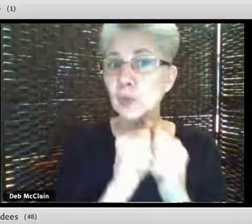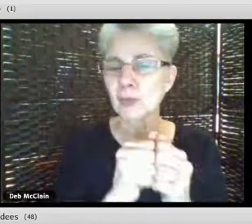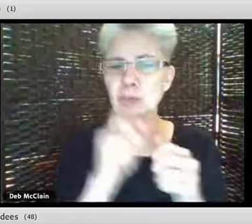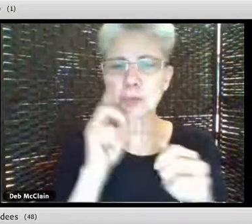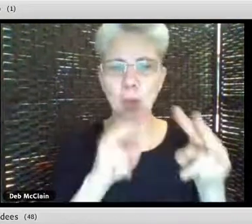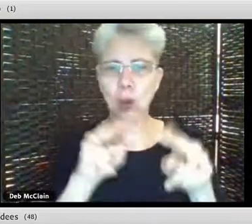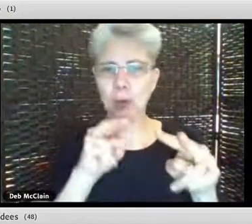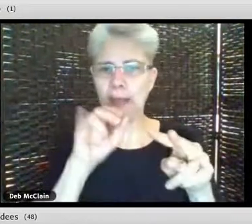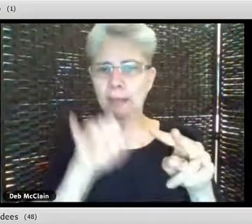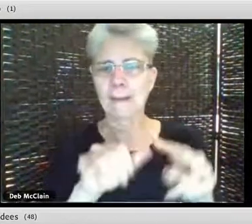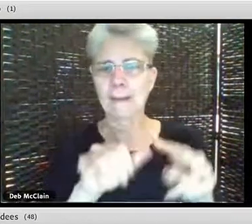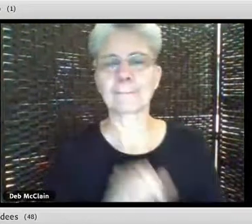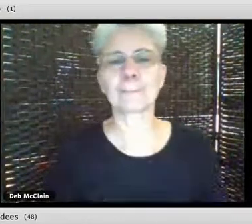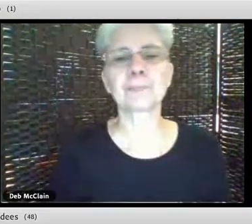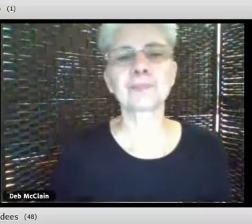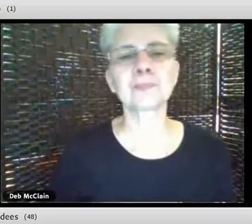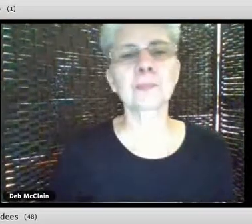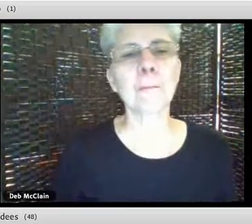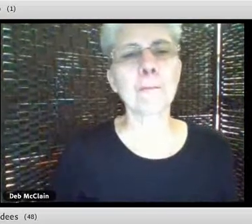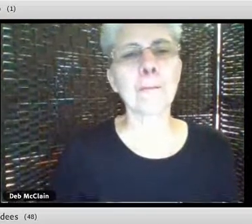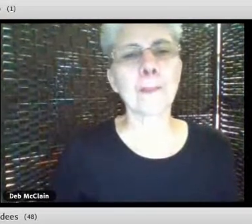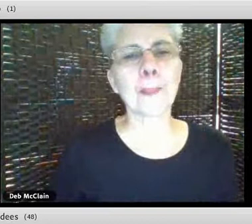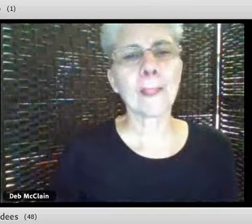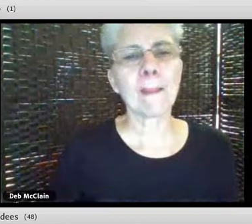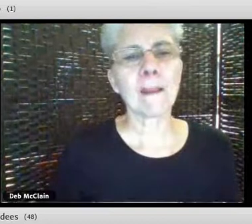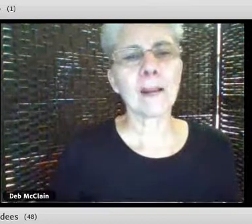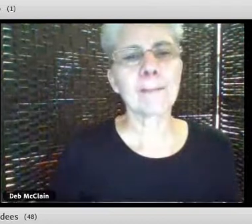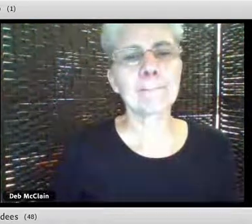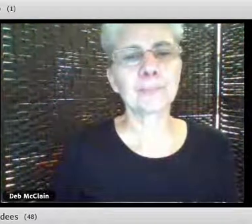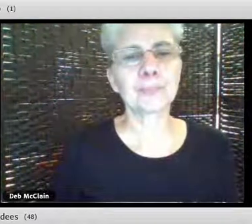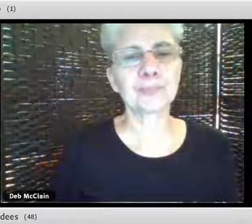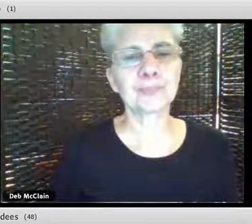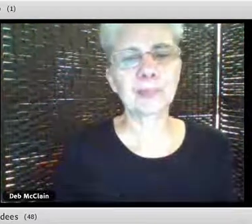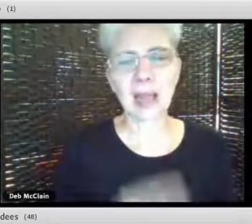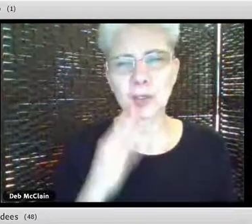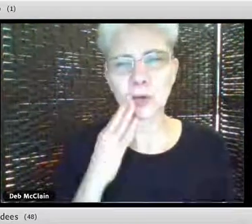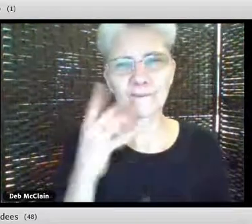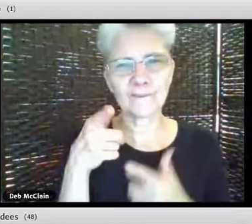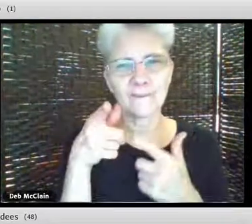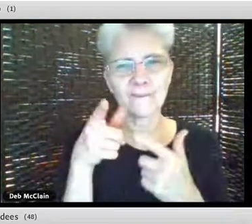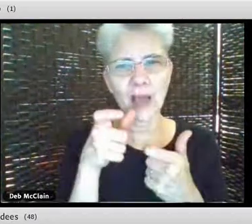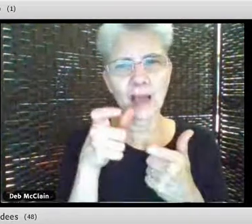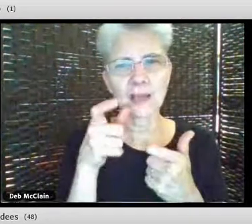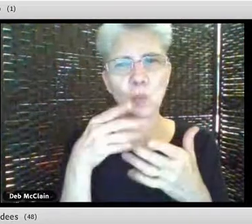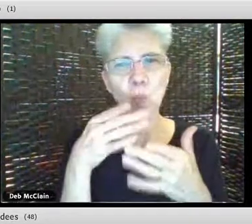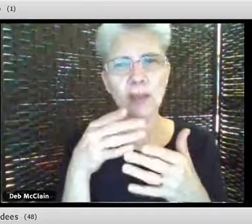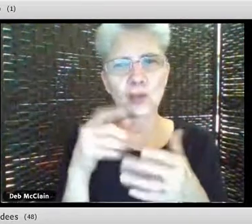like, track changes, you can totally do this. All right. So let's go look at it. I'm going to go back up to the top